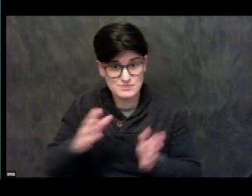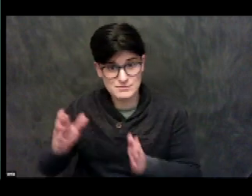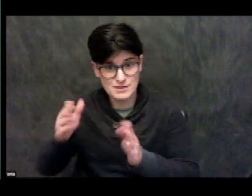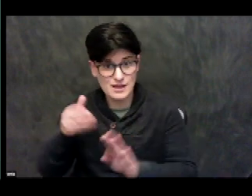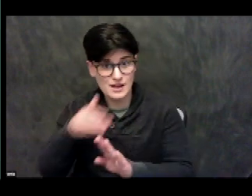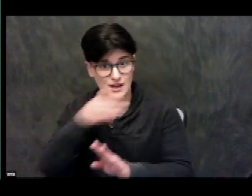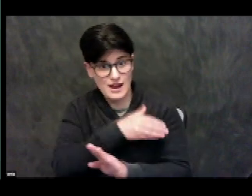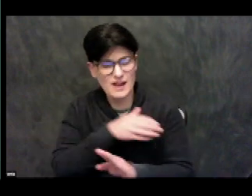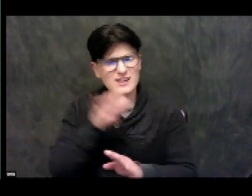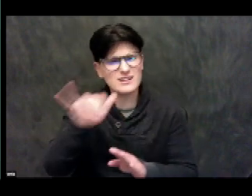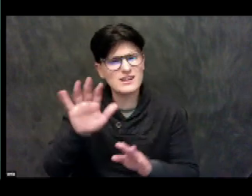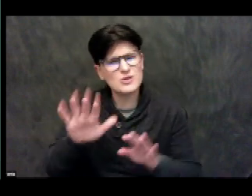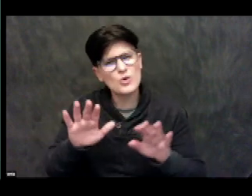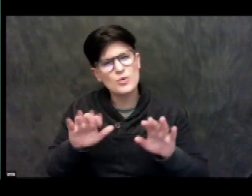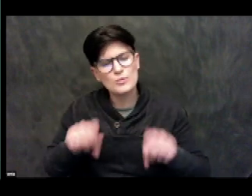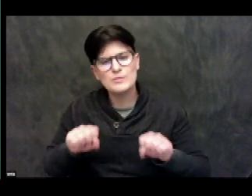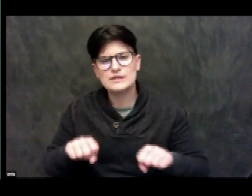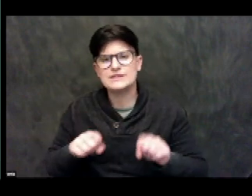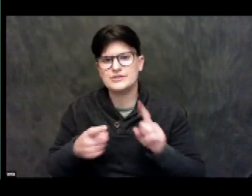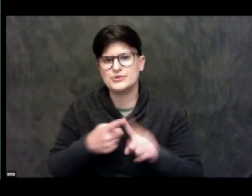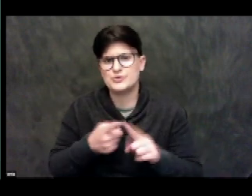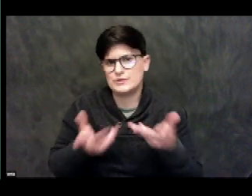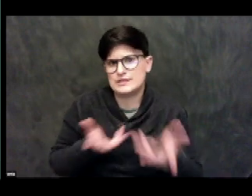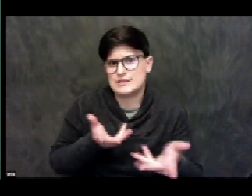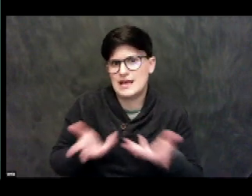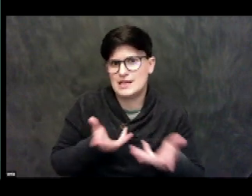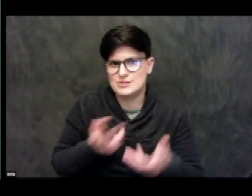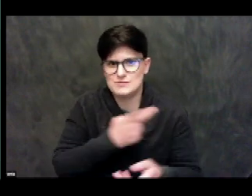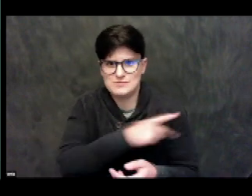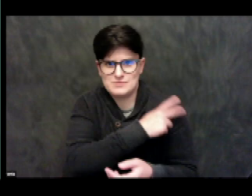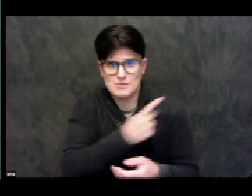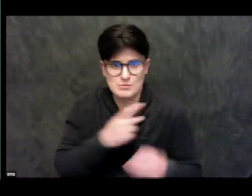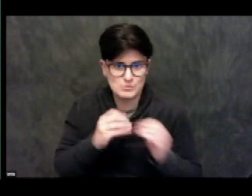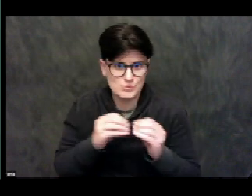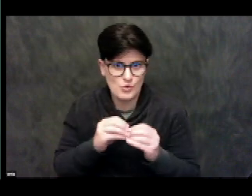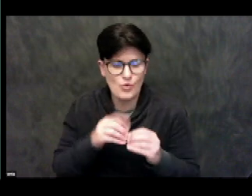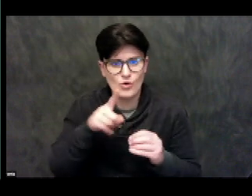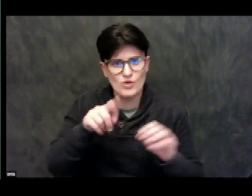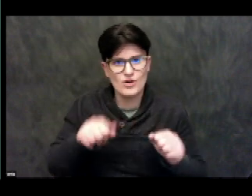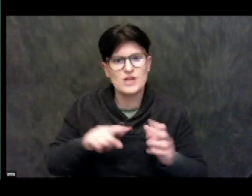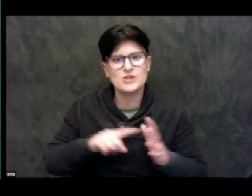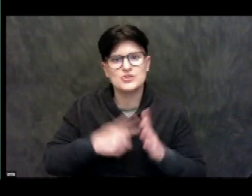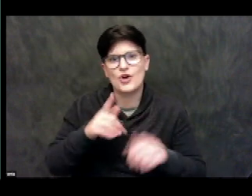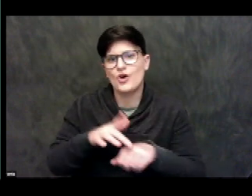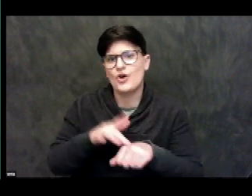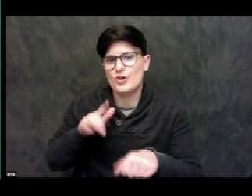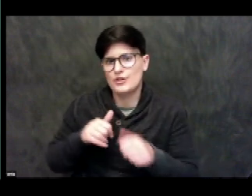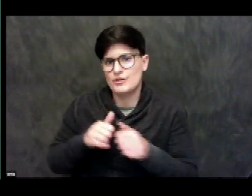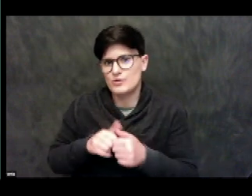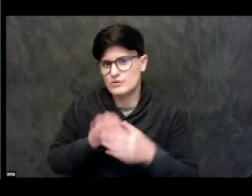to engage the patient more and be able to start early with this relationship that you will be building during